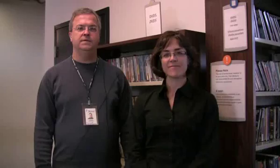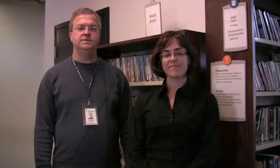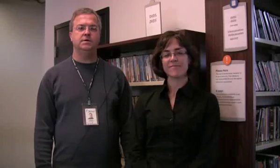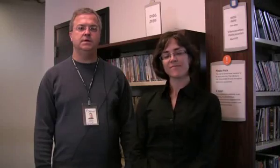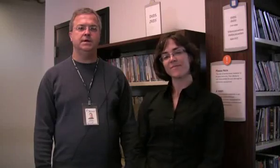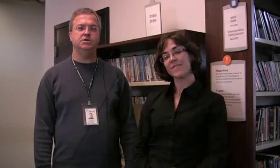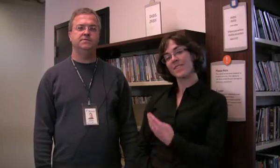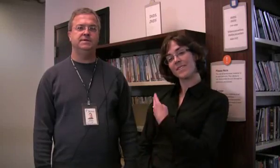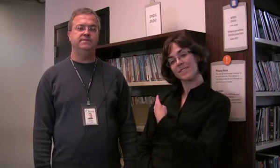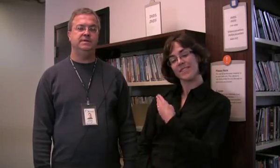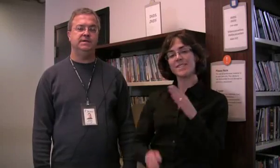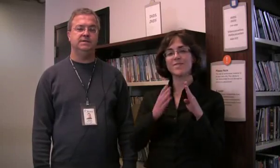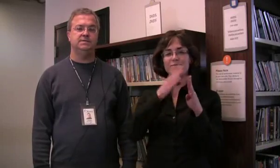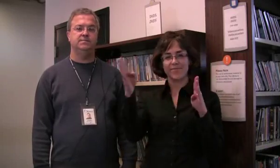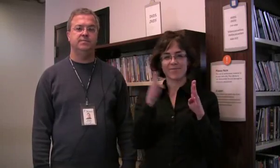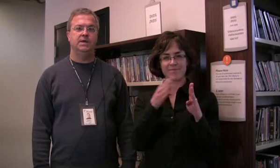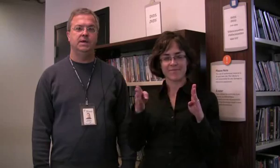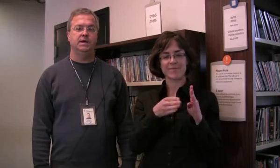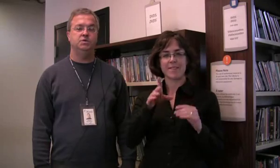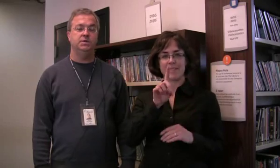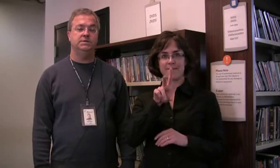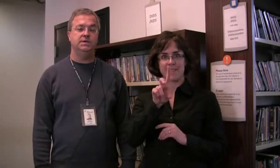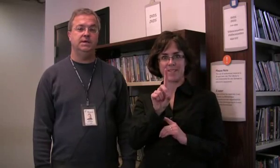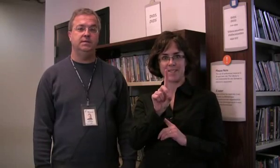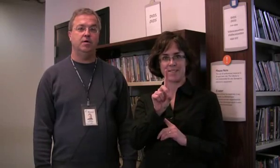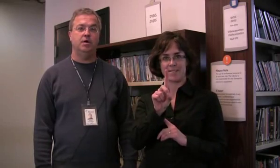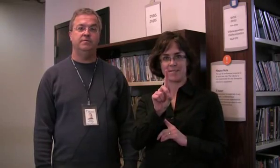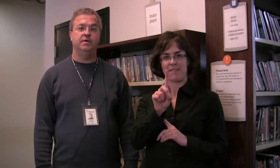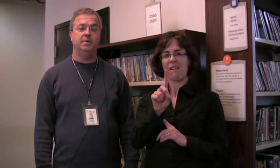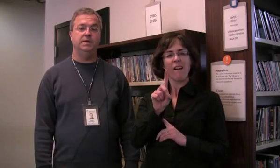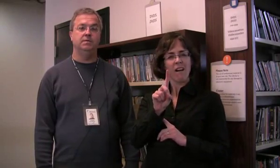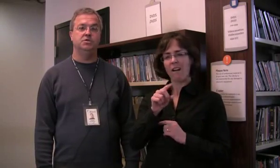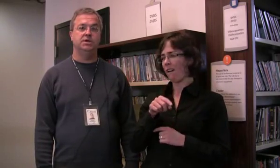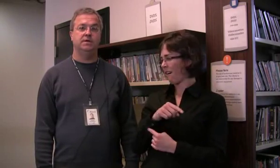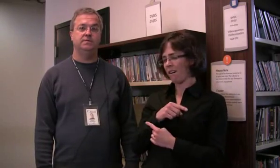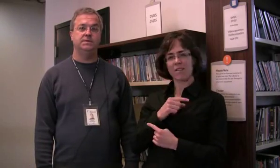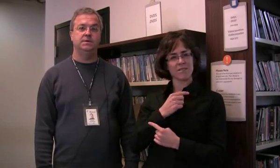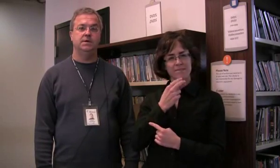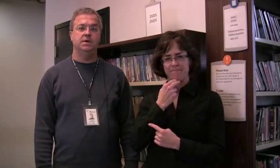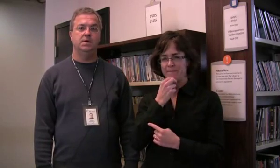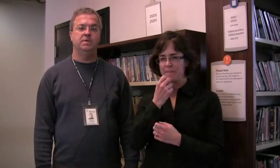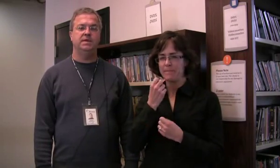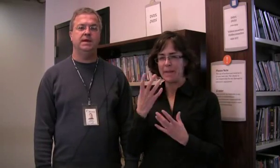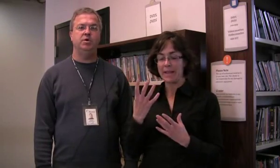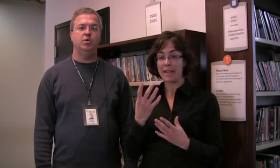This is our DVD collection. You can see there are not many DVDs on the shelves but the library